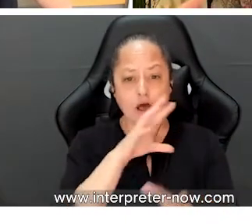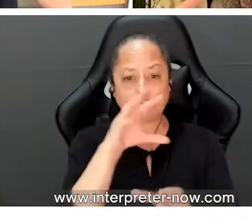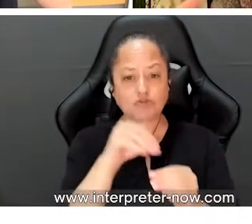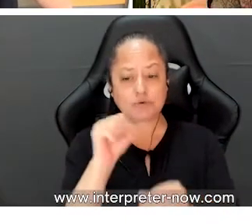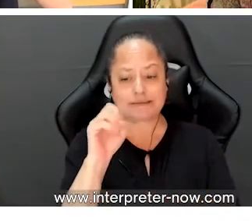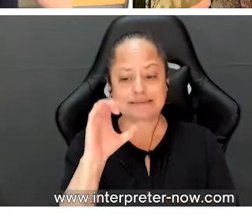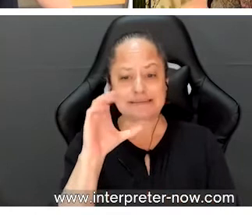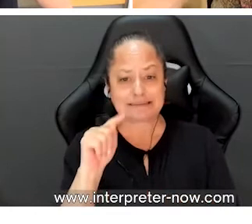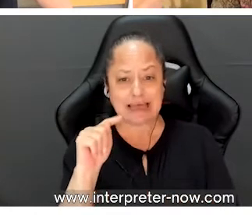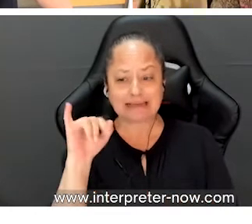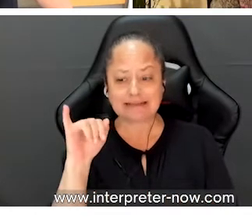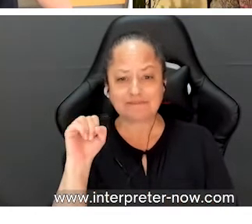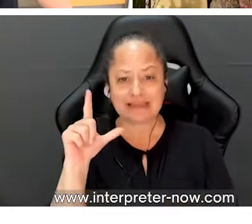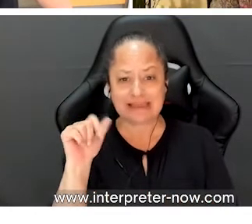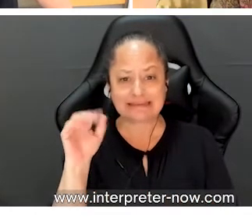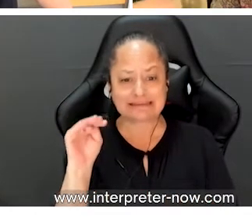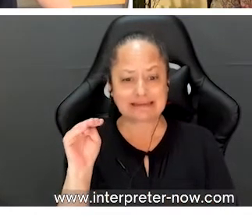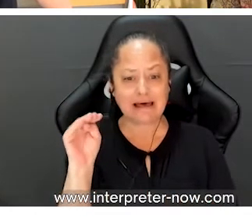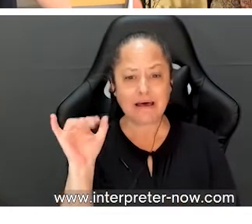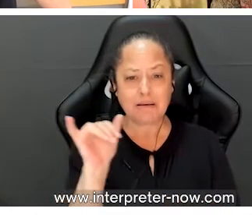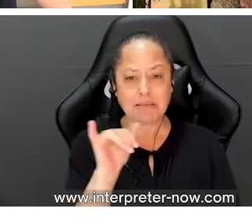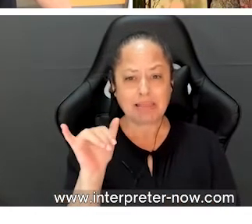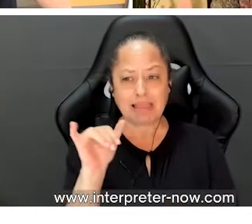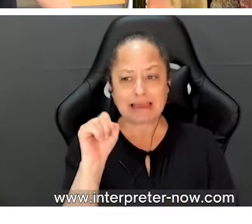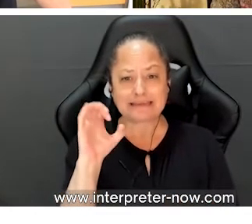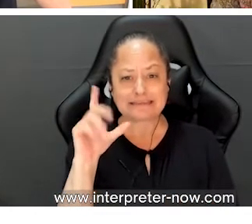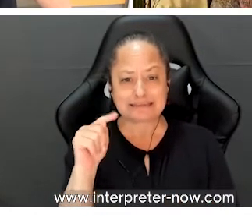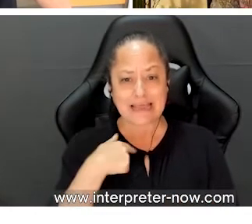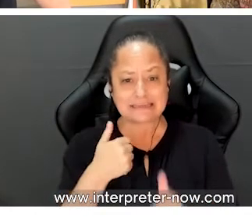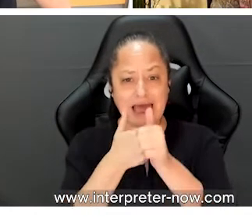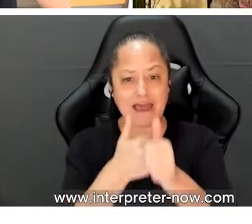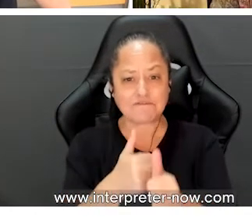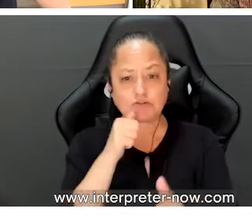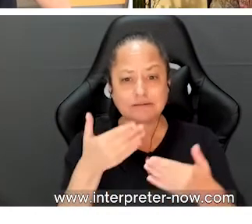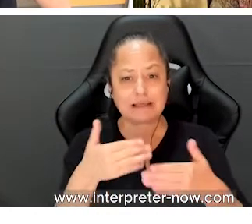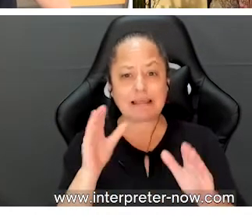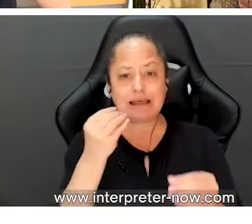the sect of Islam that I follow doesn't allow me to eat shellfish. So no lobster, no clams, or something like that.